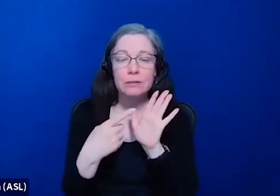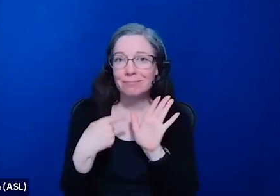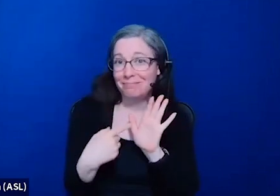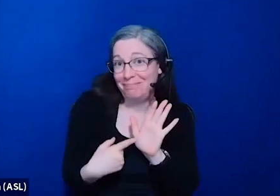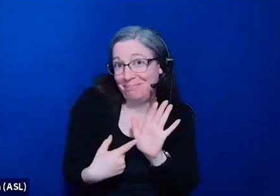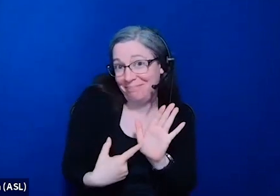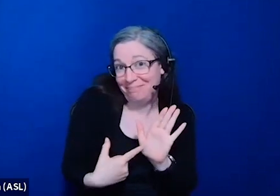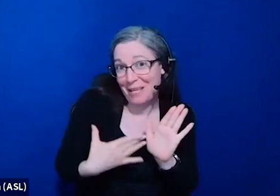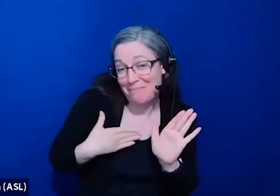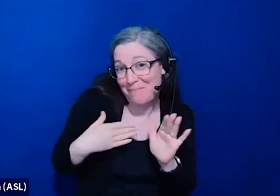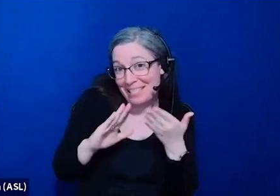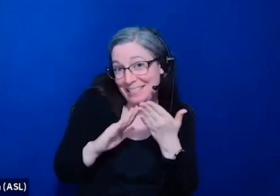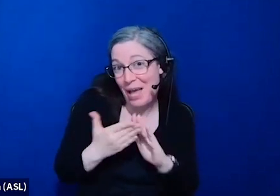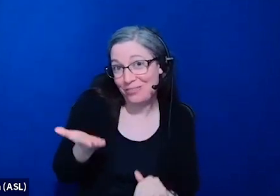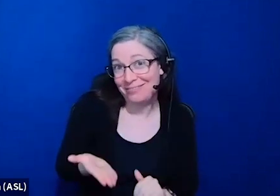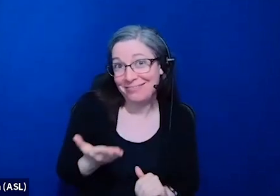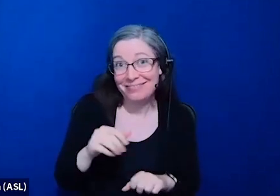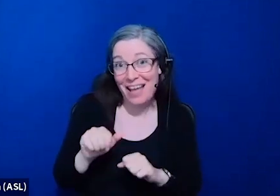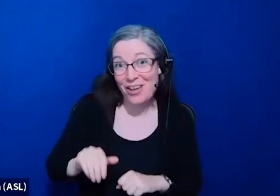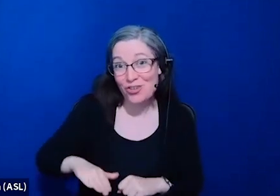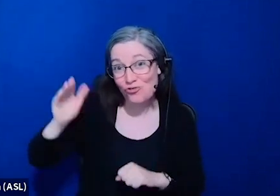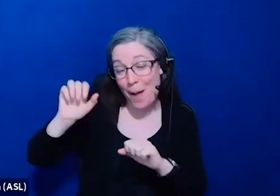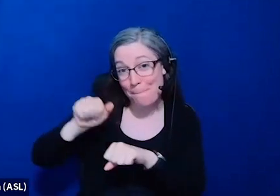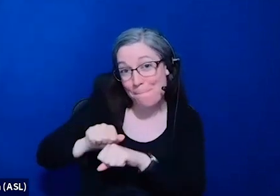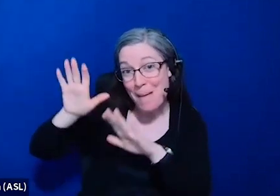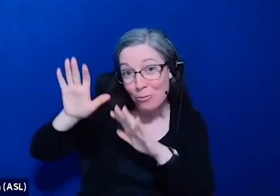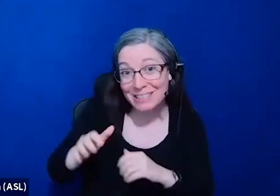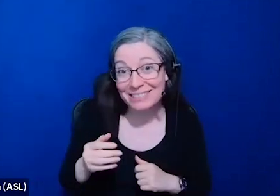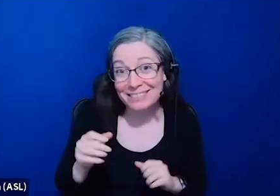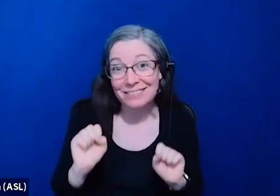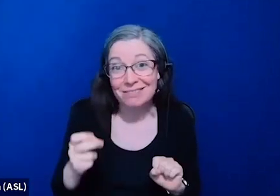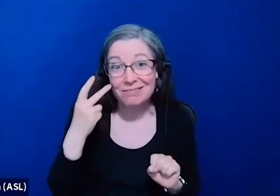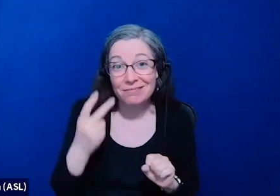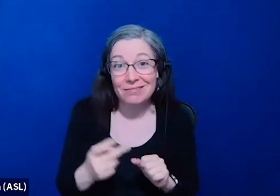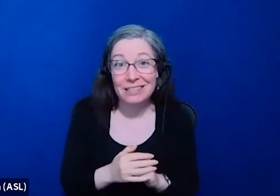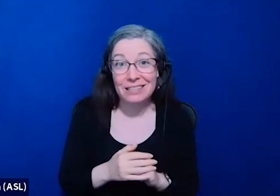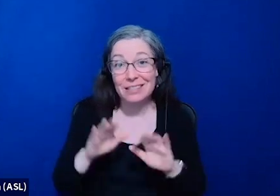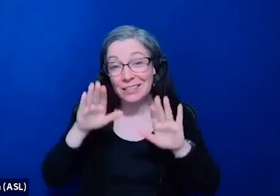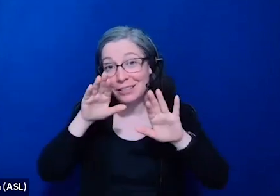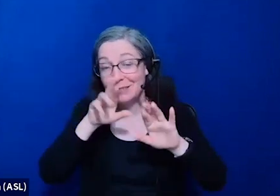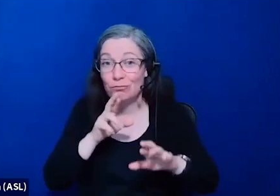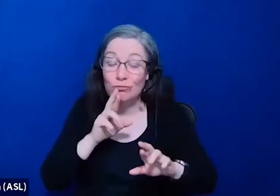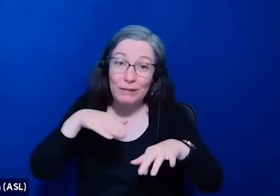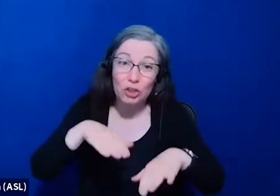I grew up in the mountains, so you can see mountains and river. You may have heard the name of my hometown,